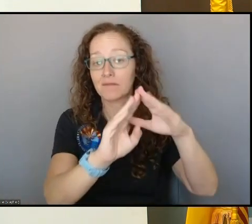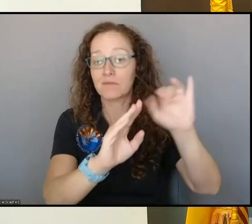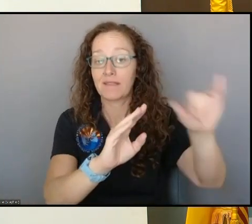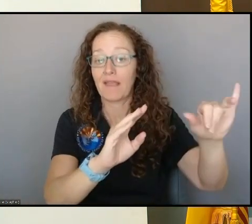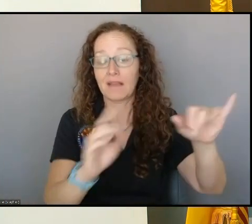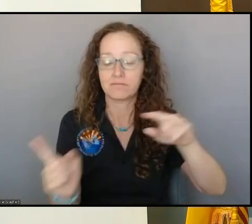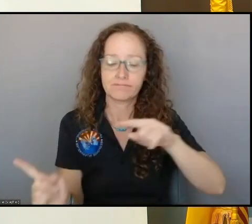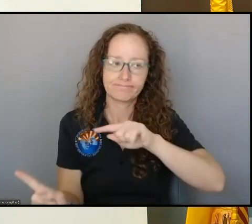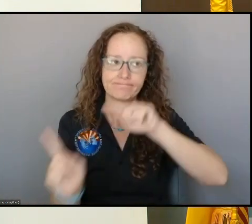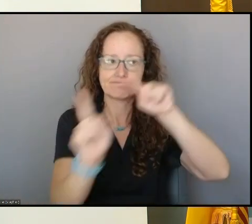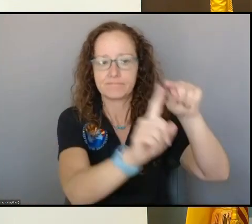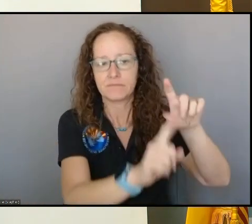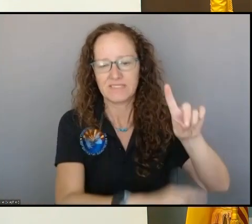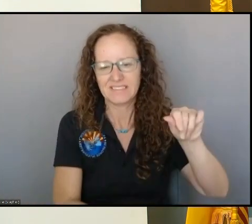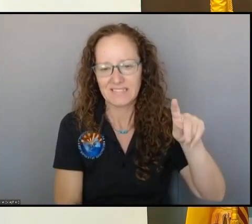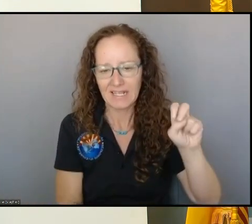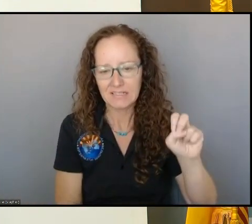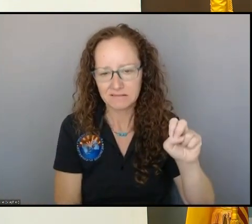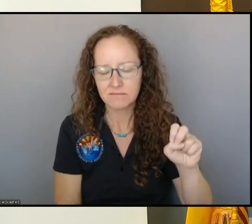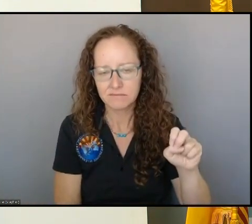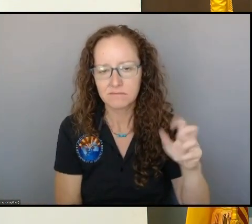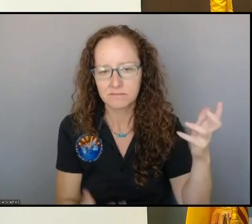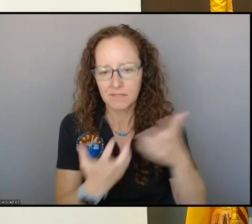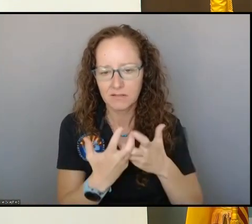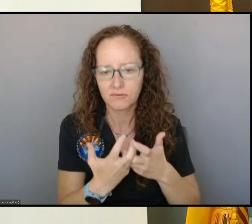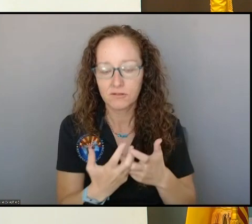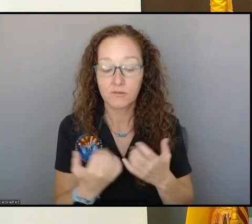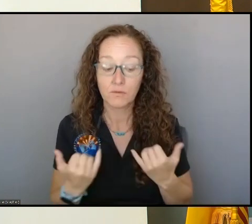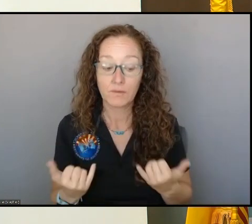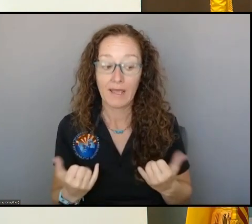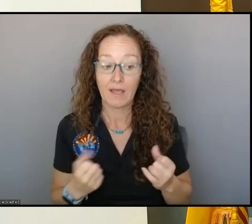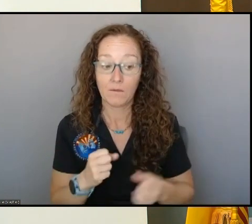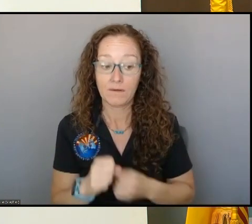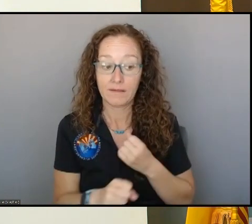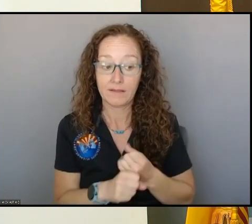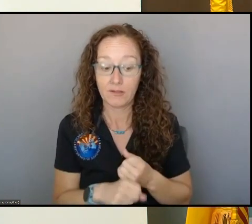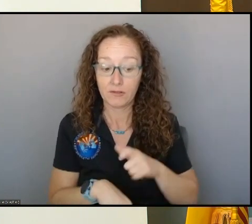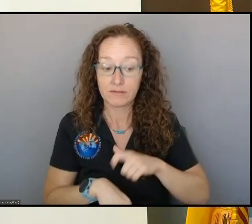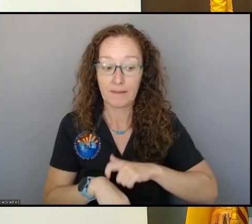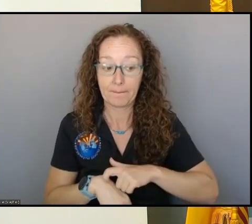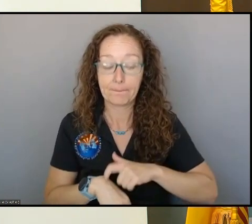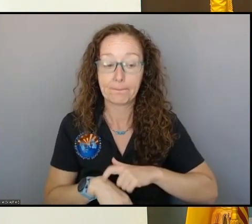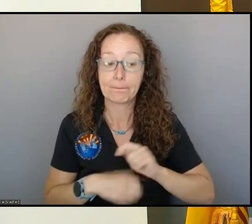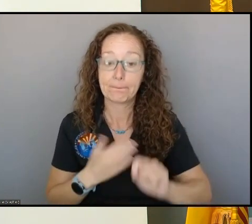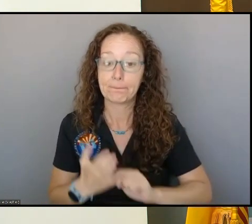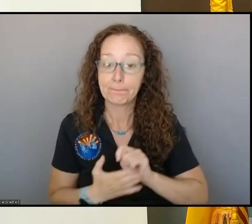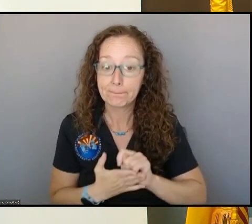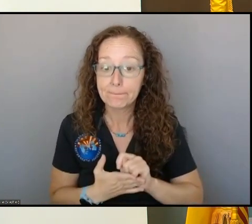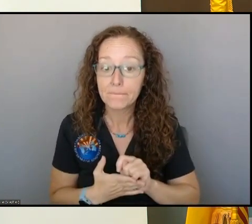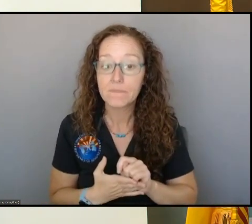the atmospheric conditions this time of year still being dry, our fuels are still getting drier, and drier. Because we're